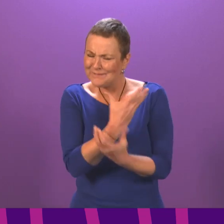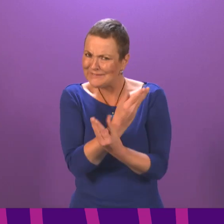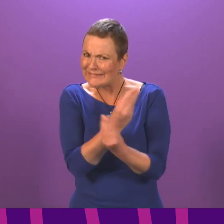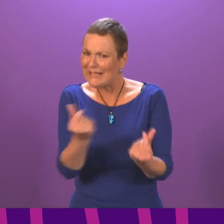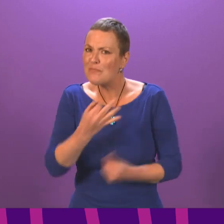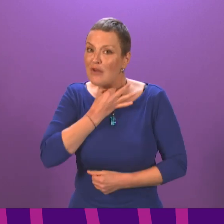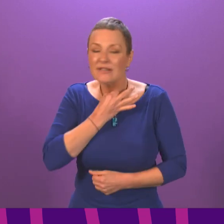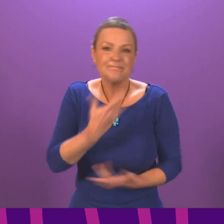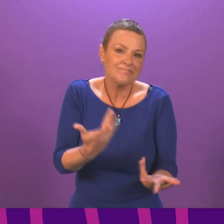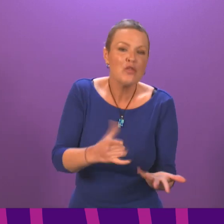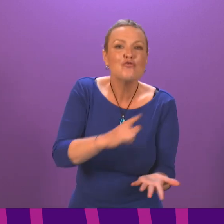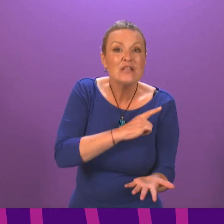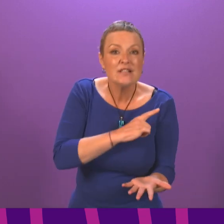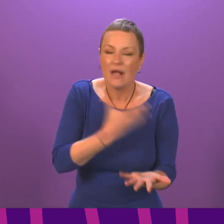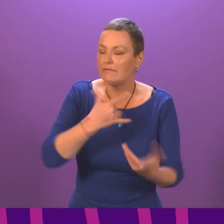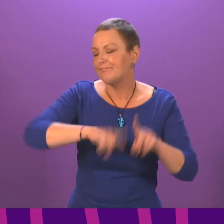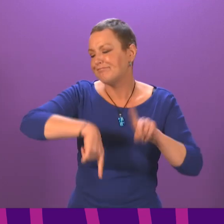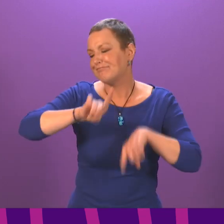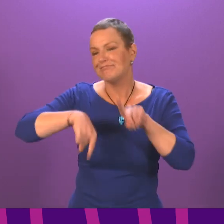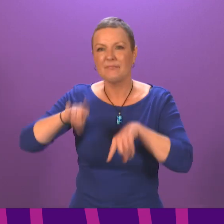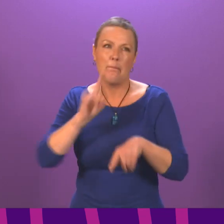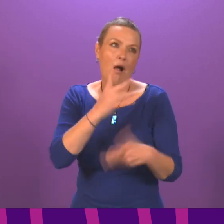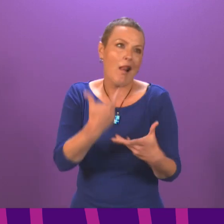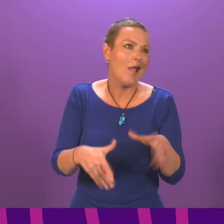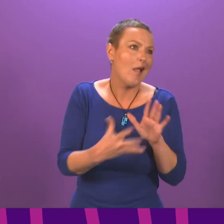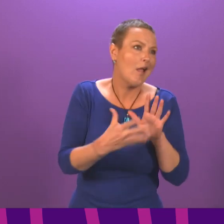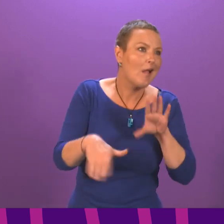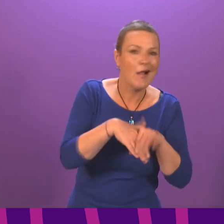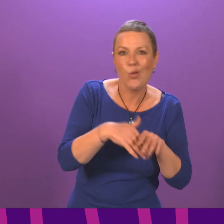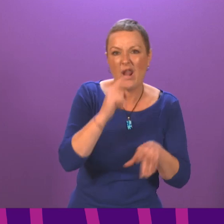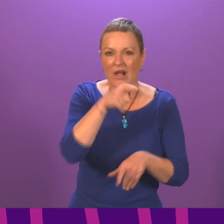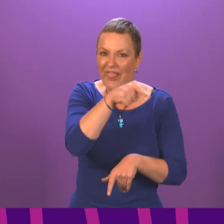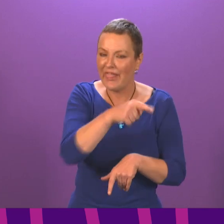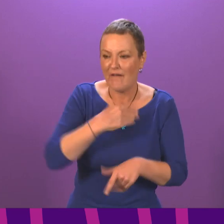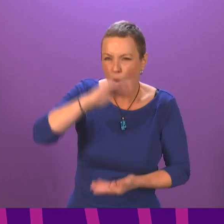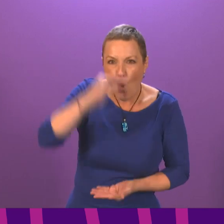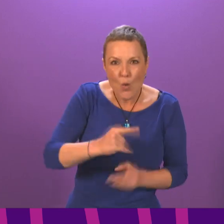risks. There are various reasons for that, which include the very low temperatures in